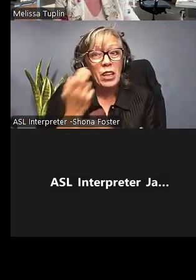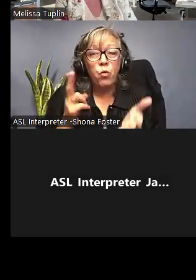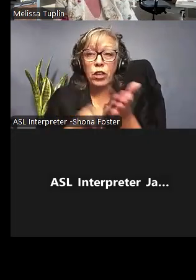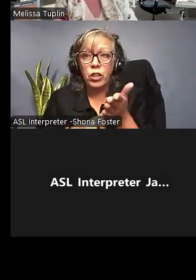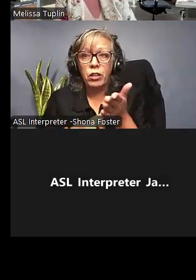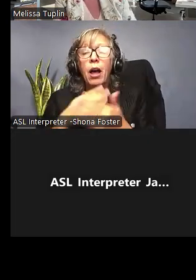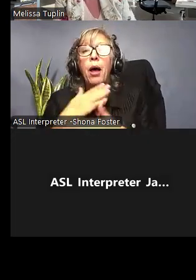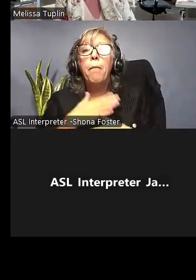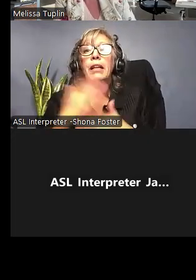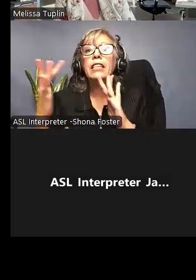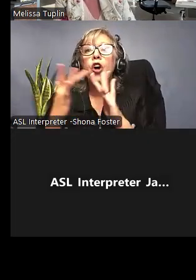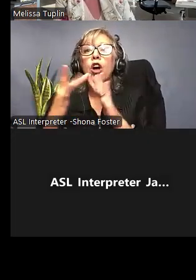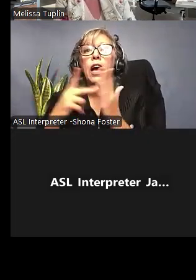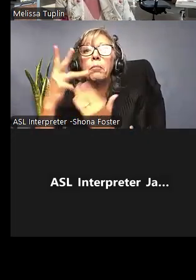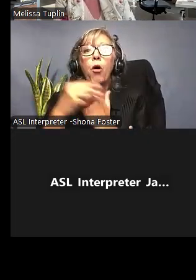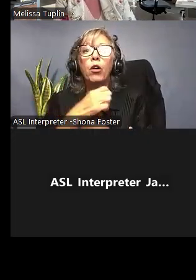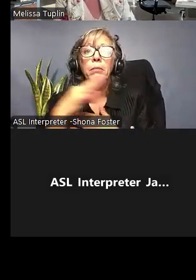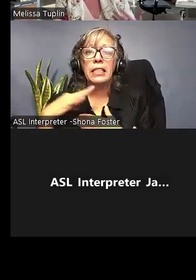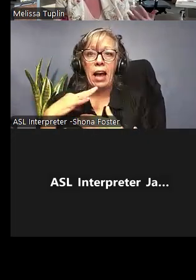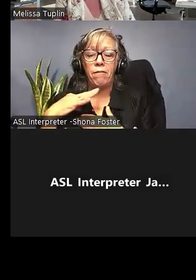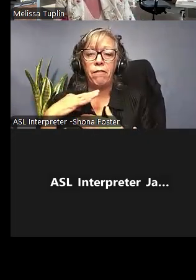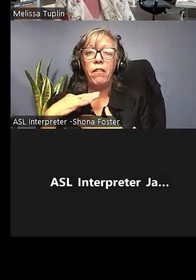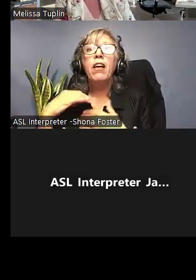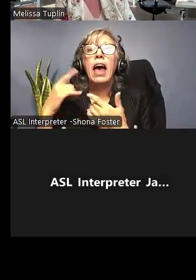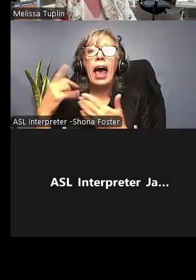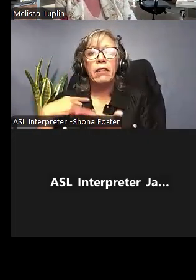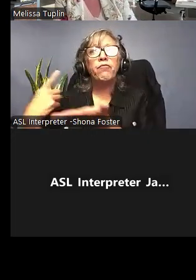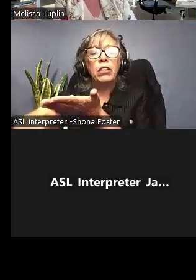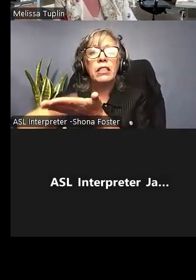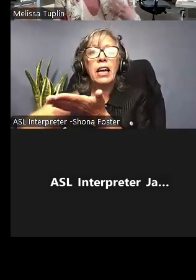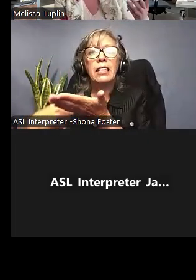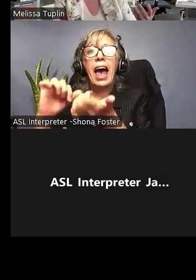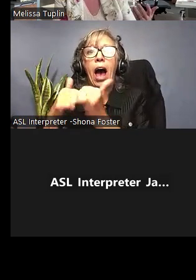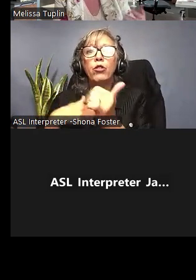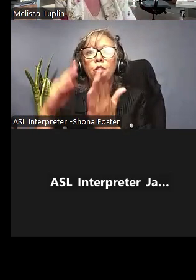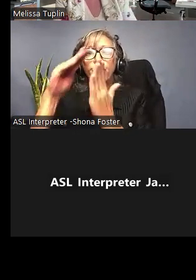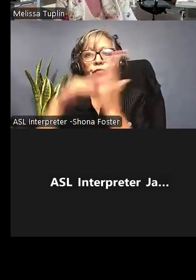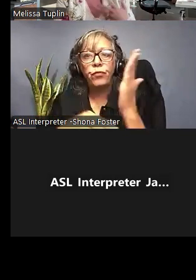program staff to discuss before submitting your Letter of Intent. In all likelihood, we’ll have